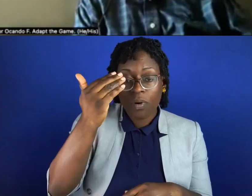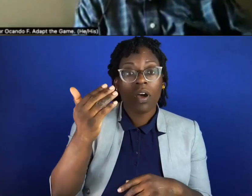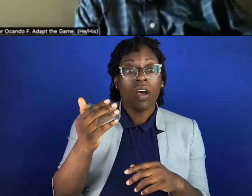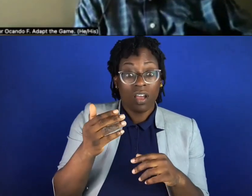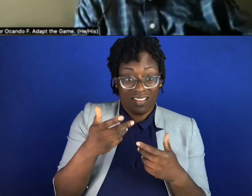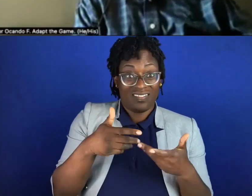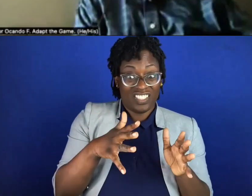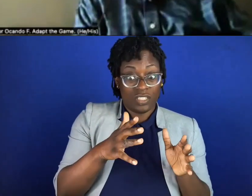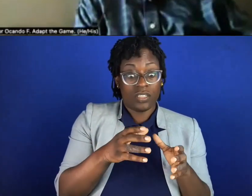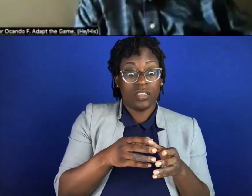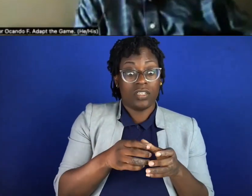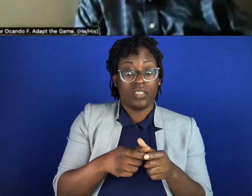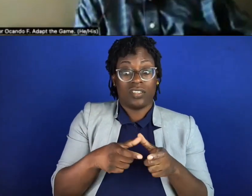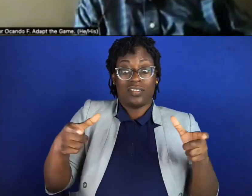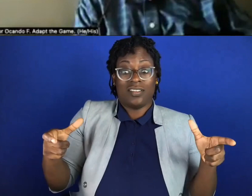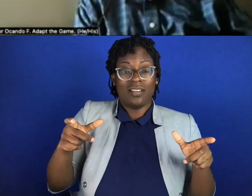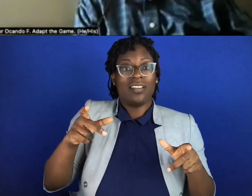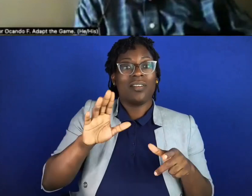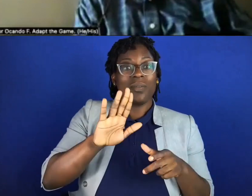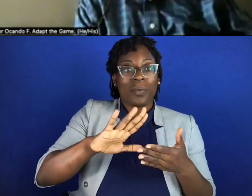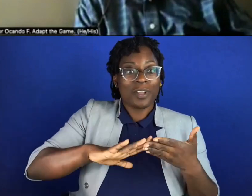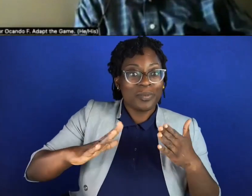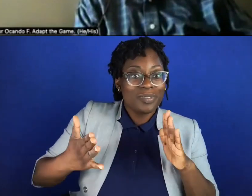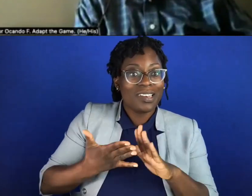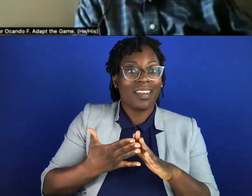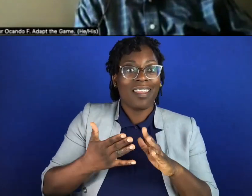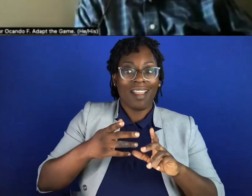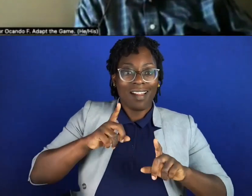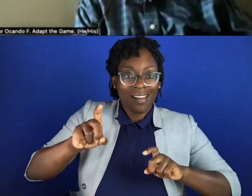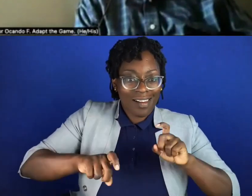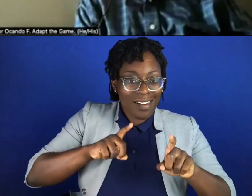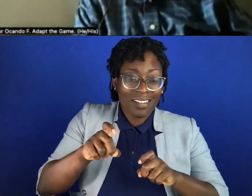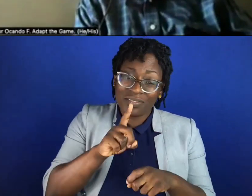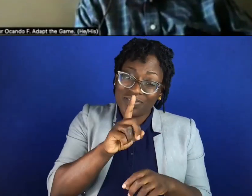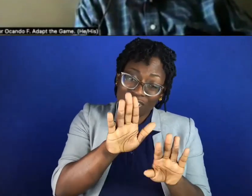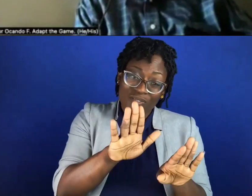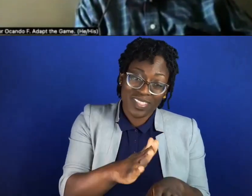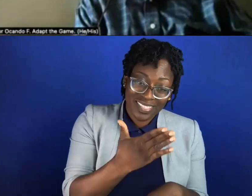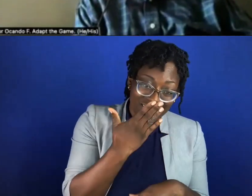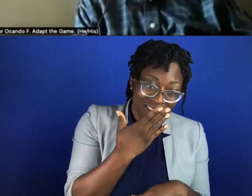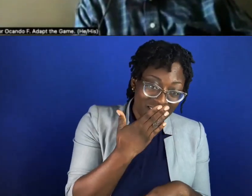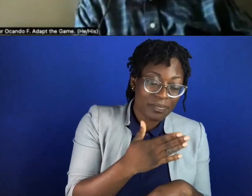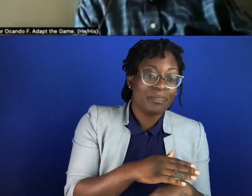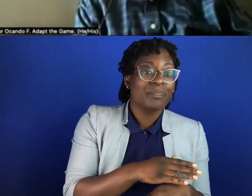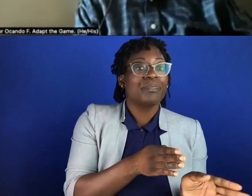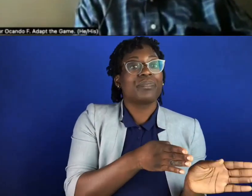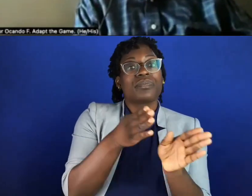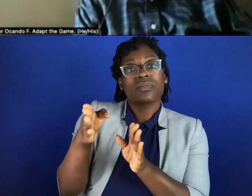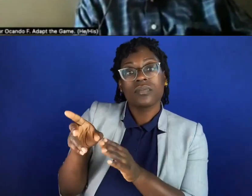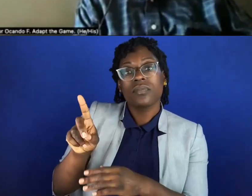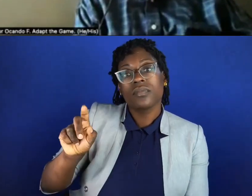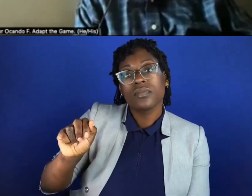Daman, what about you. When you first decided to start a business, can you share with us